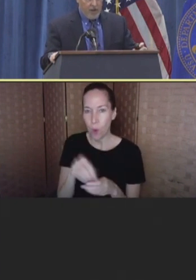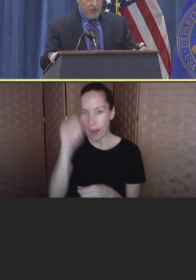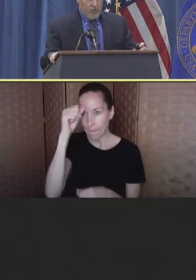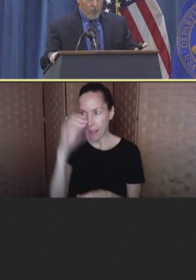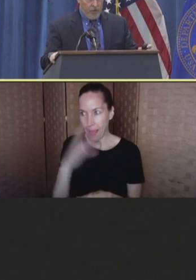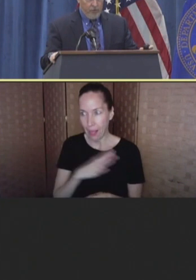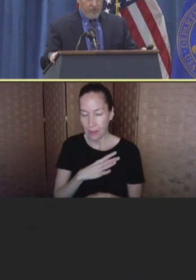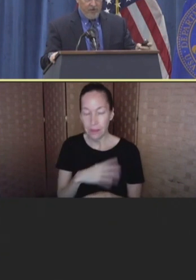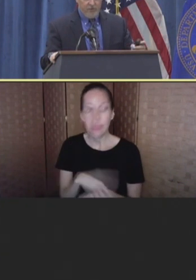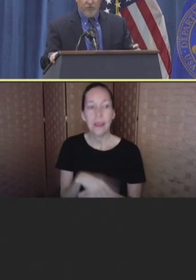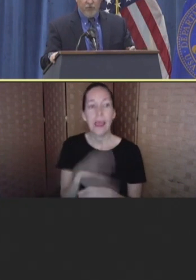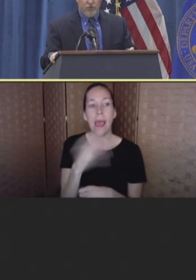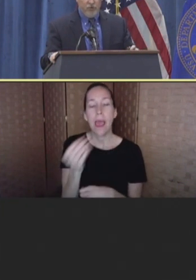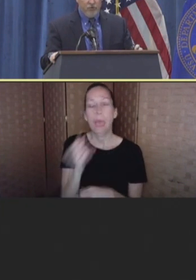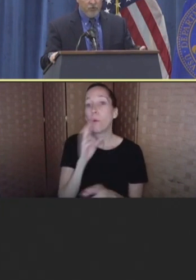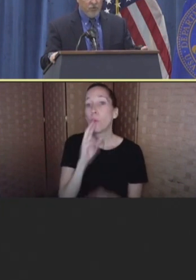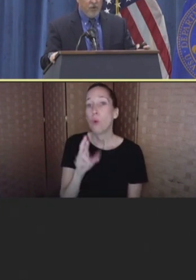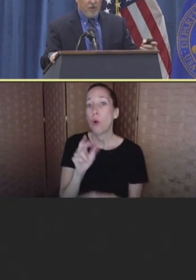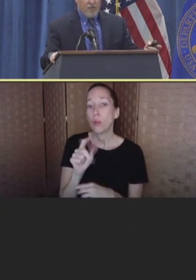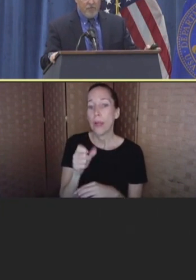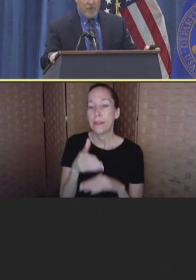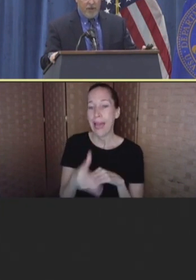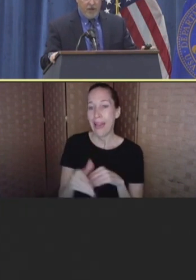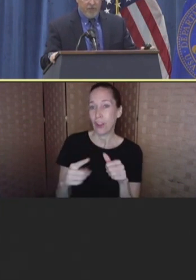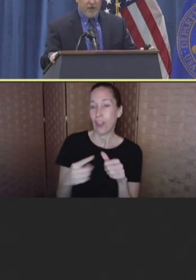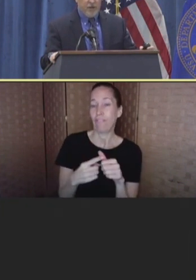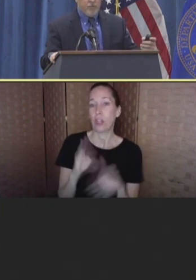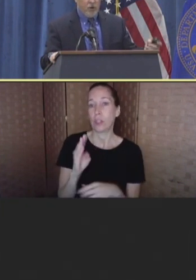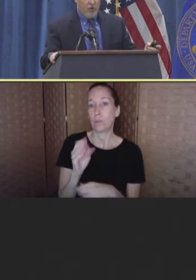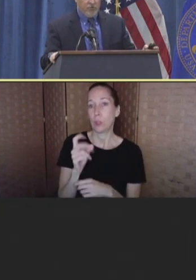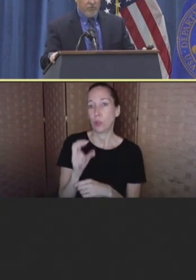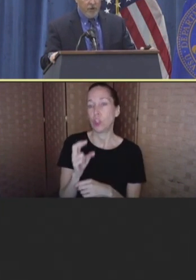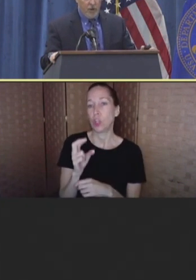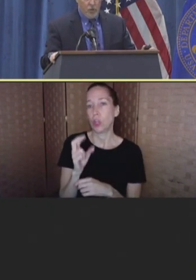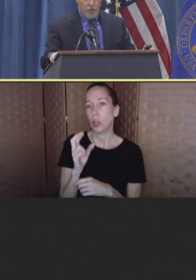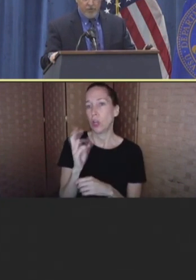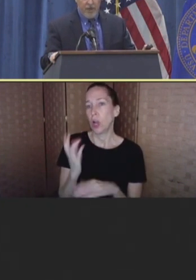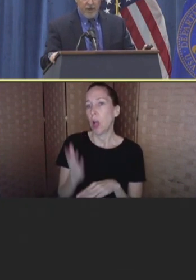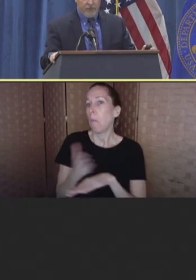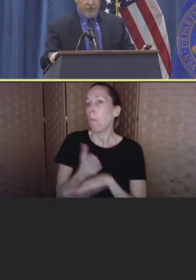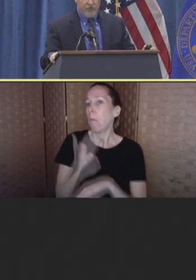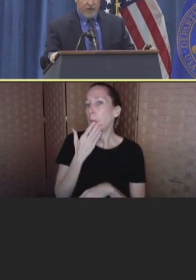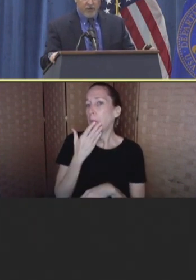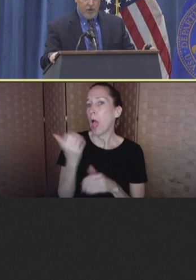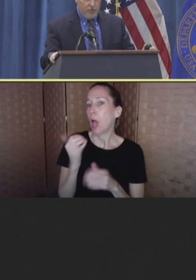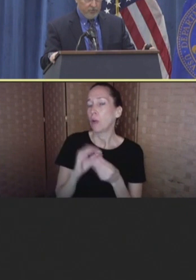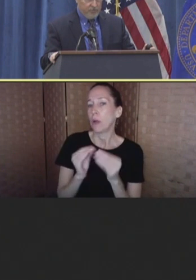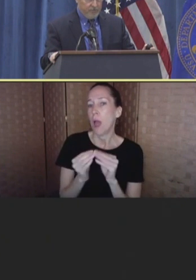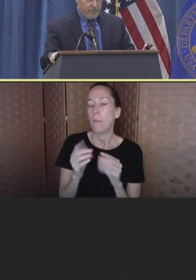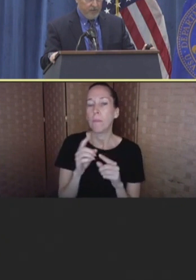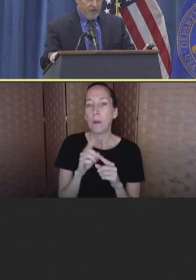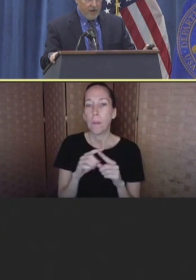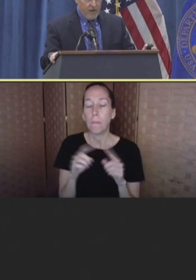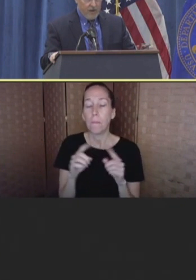And the reporting rates after the first booster being elevated, but also lower than that after the second dose.